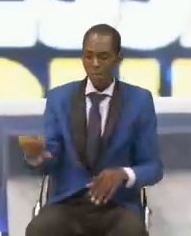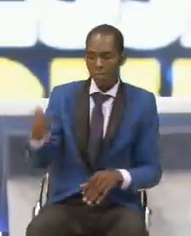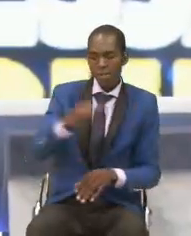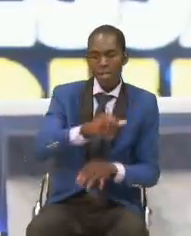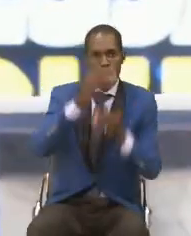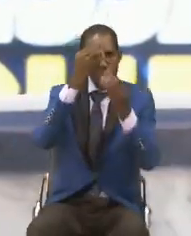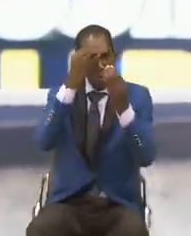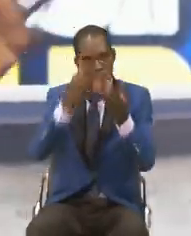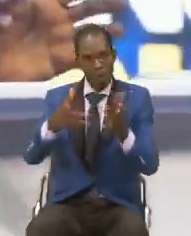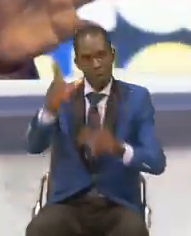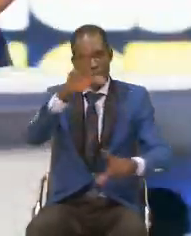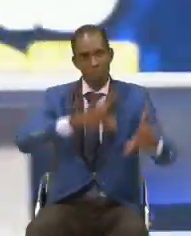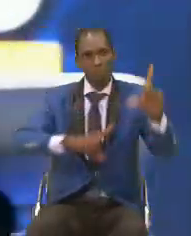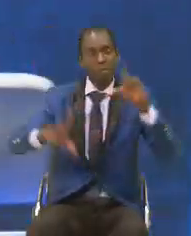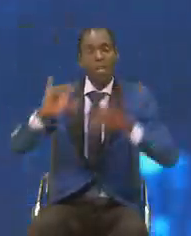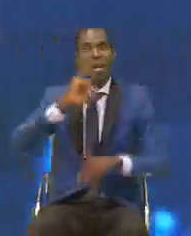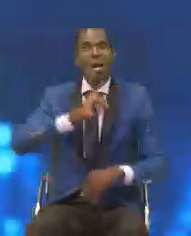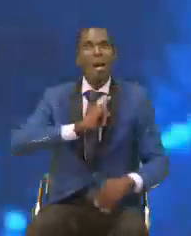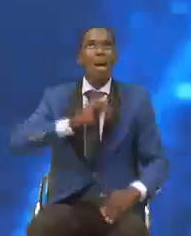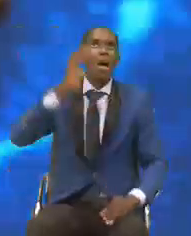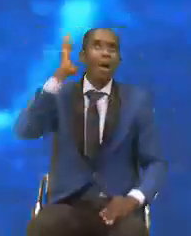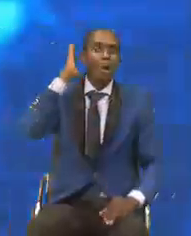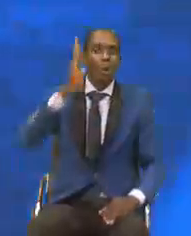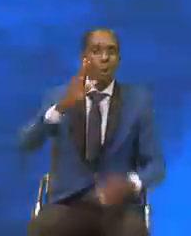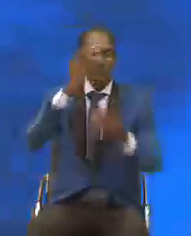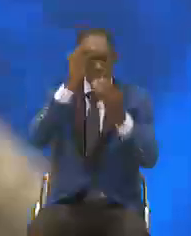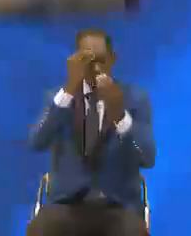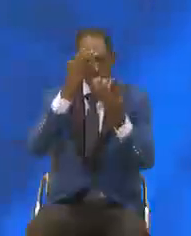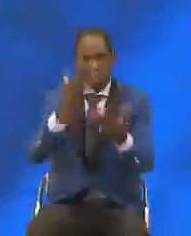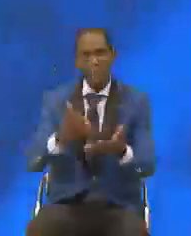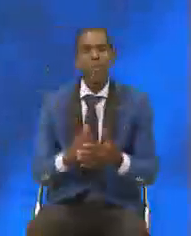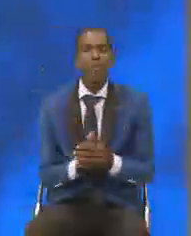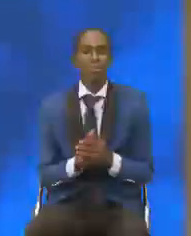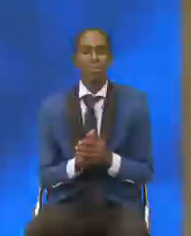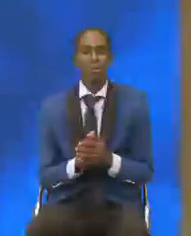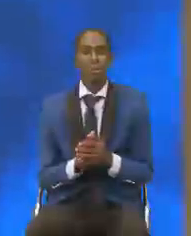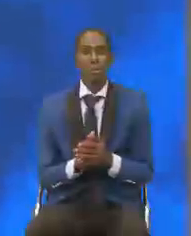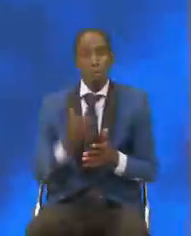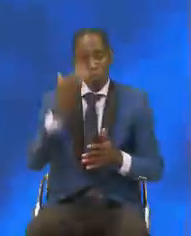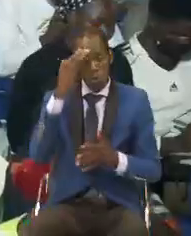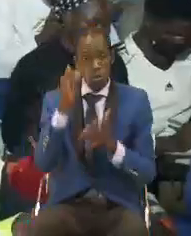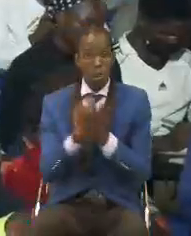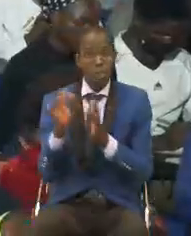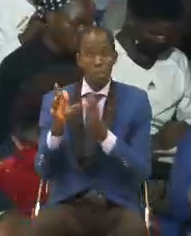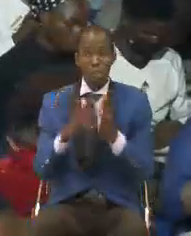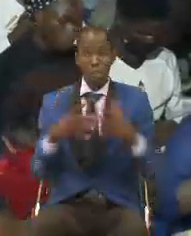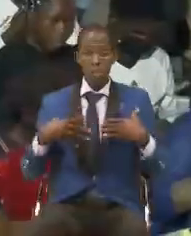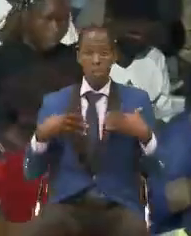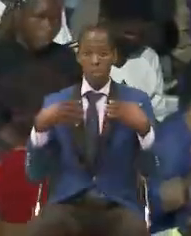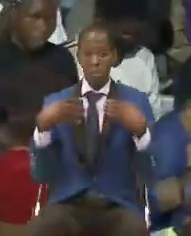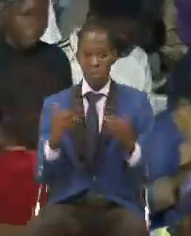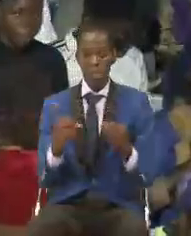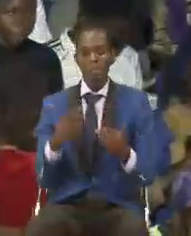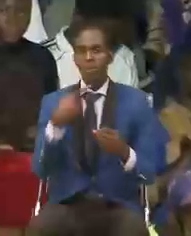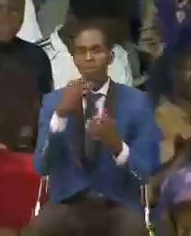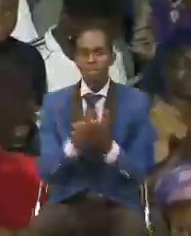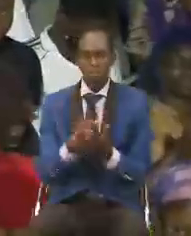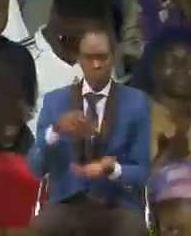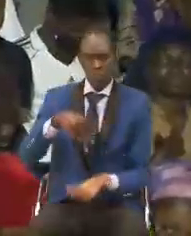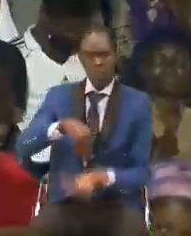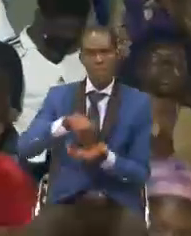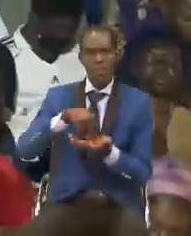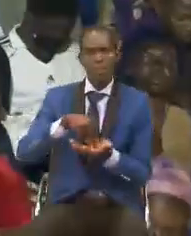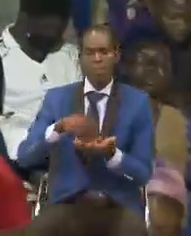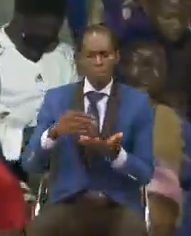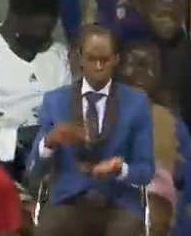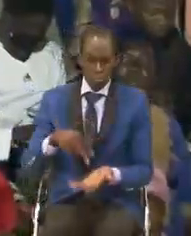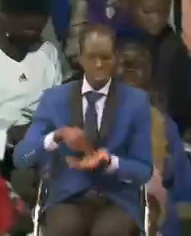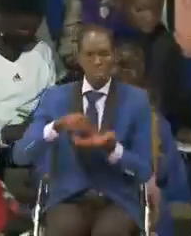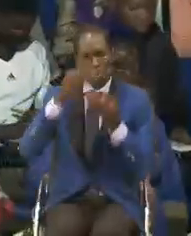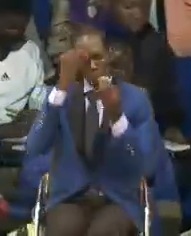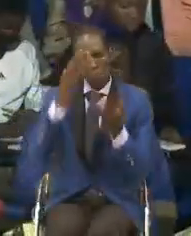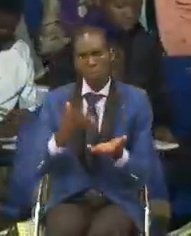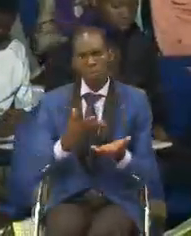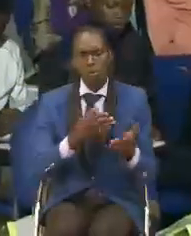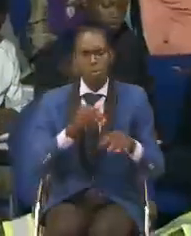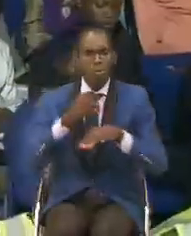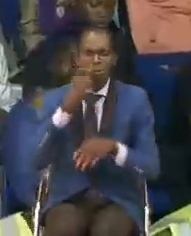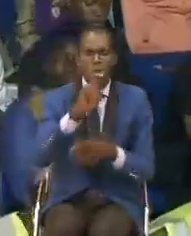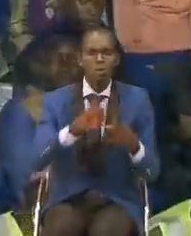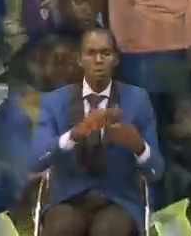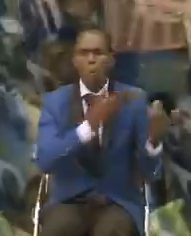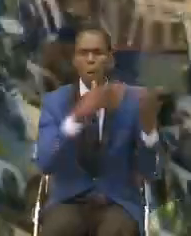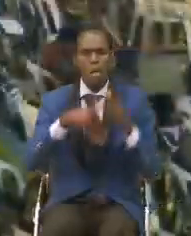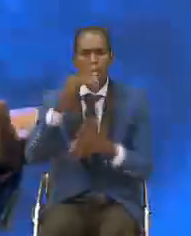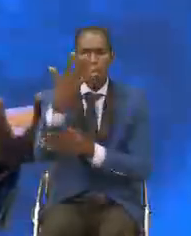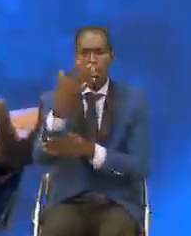your life if they obey i will obey you know those that jesus healed you'll see right so they also